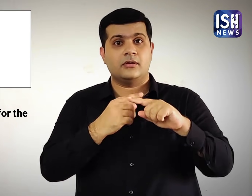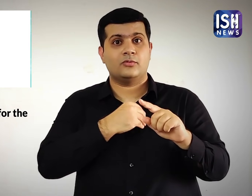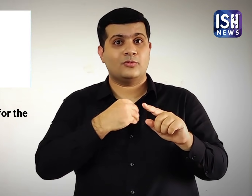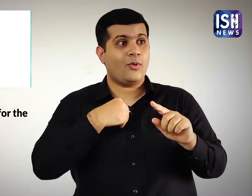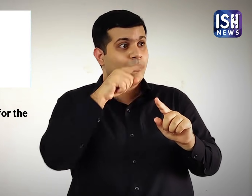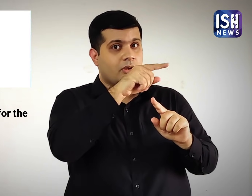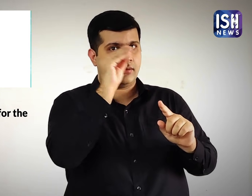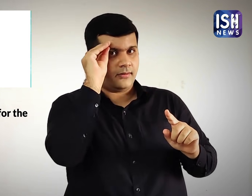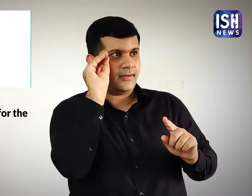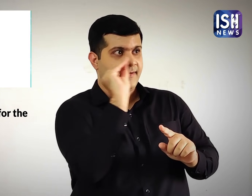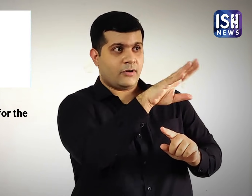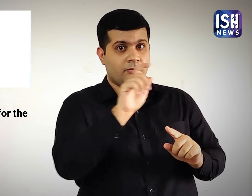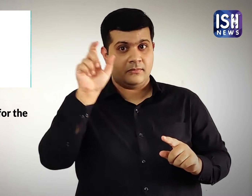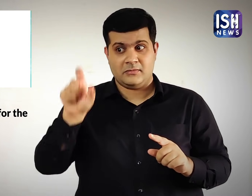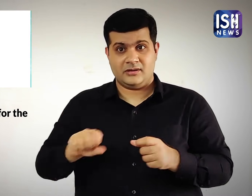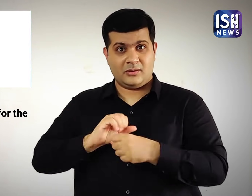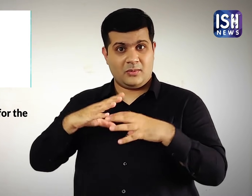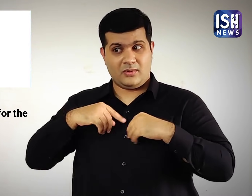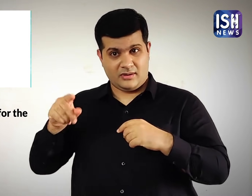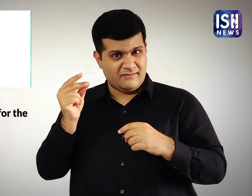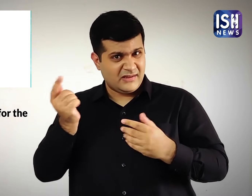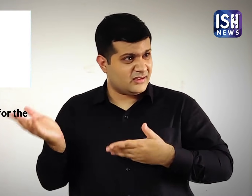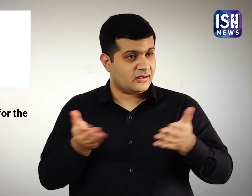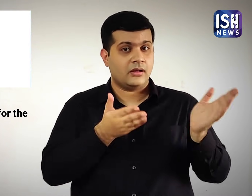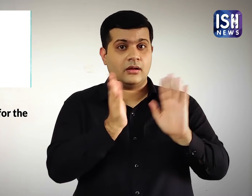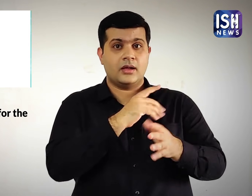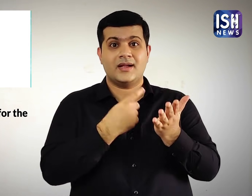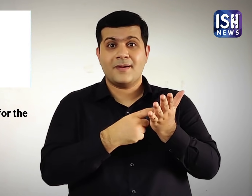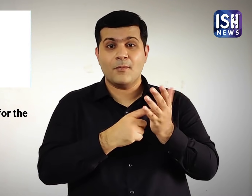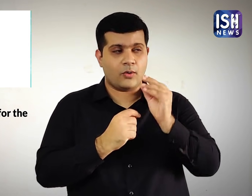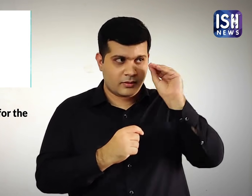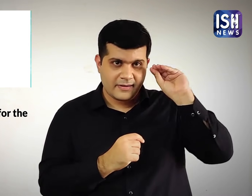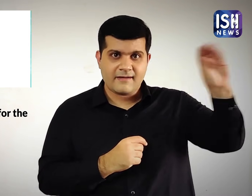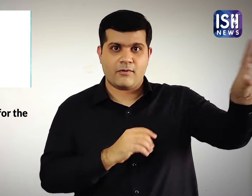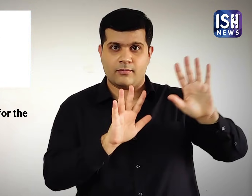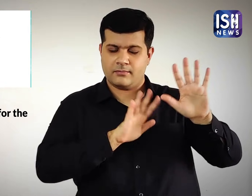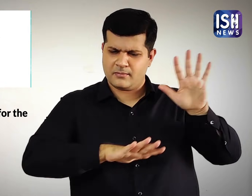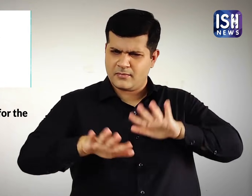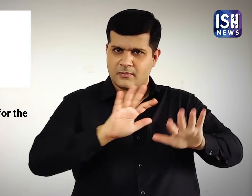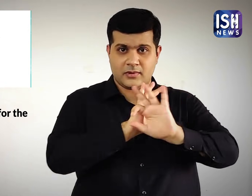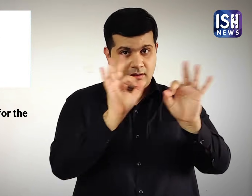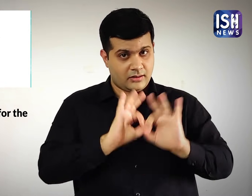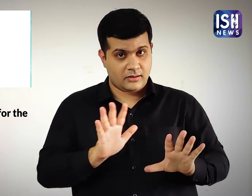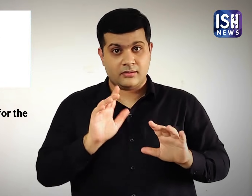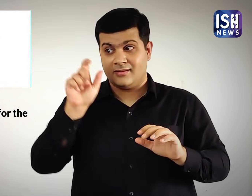Inform medical centre beforehand about your visit and share the COVID report.